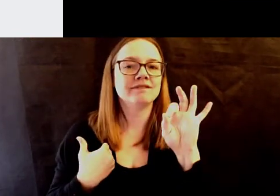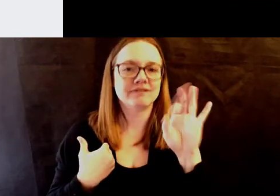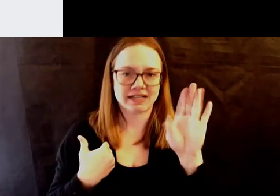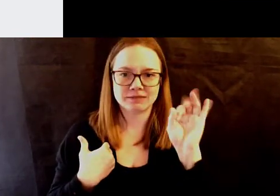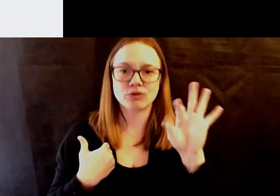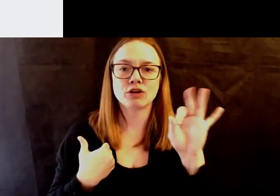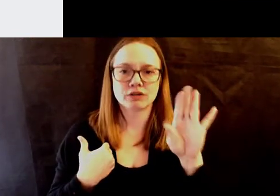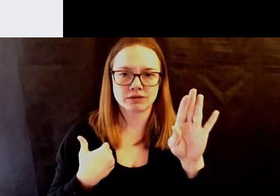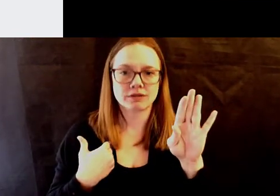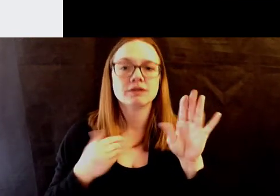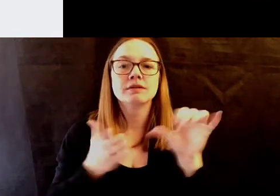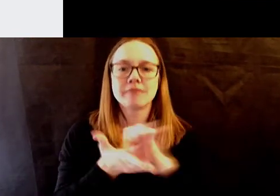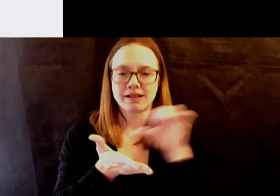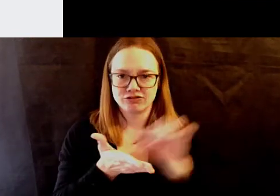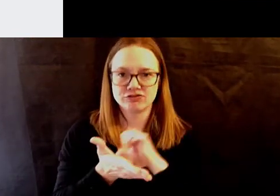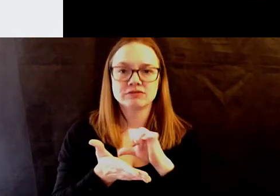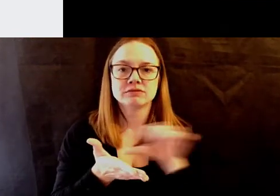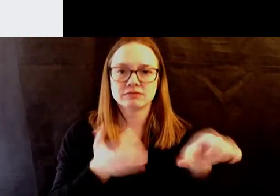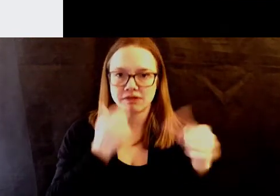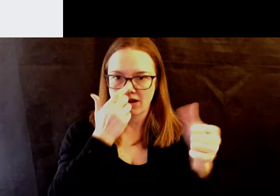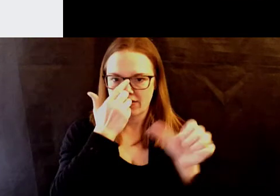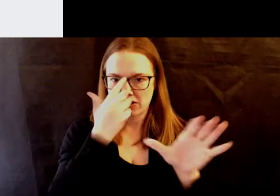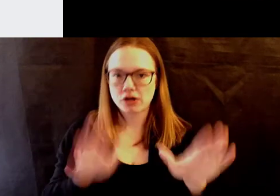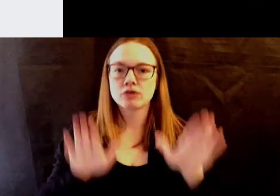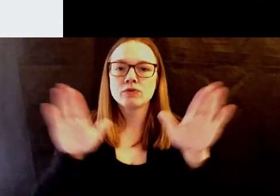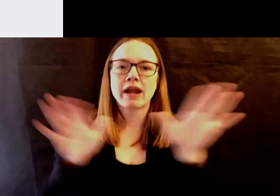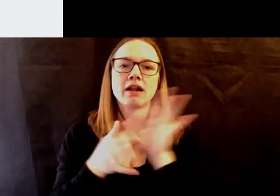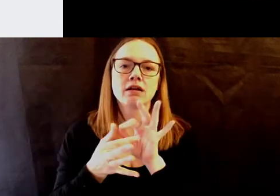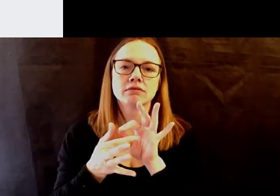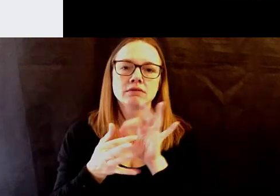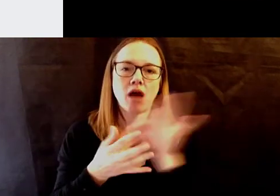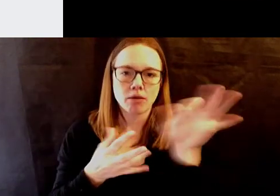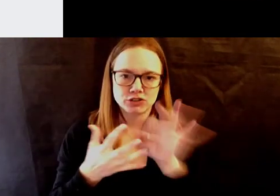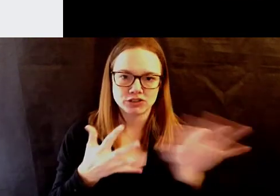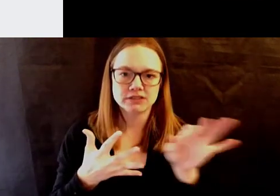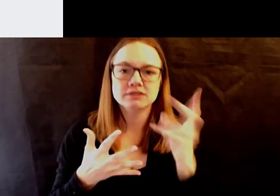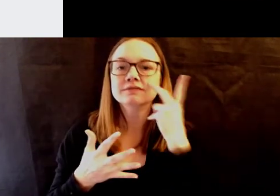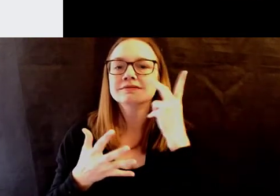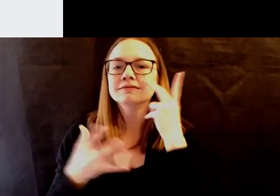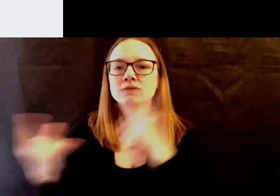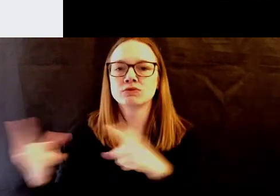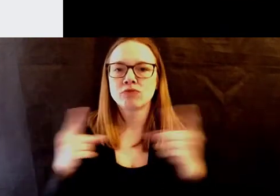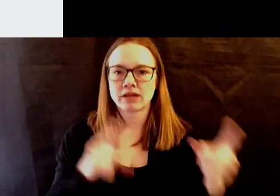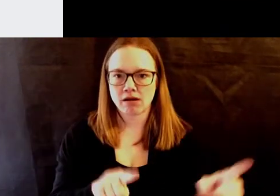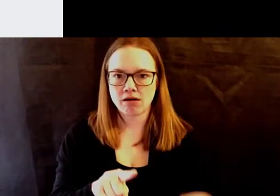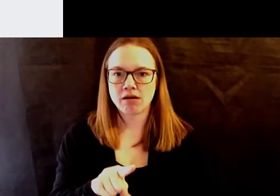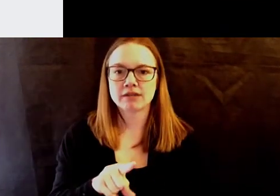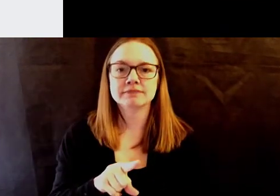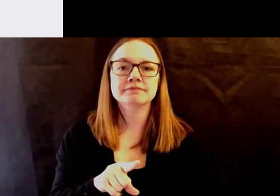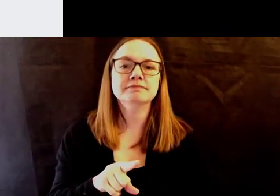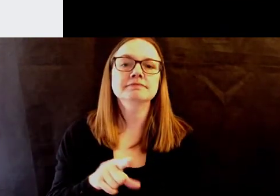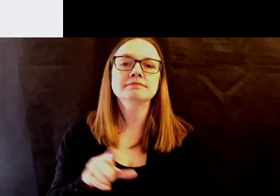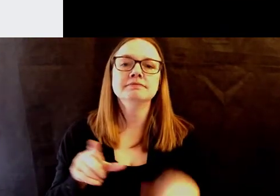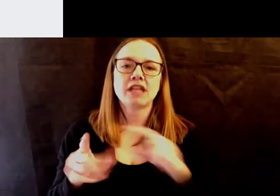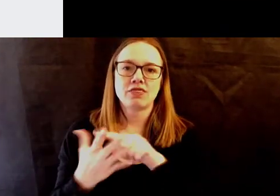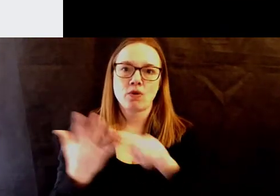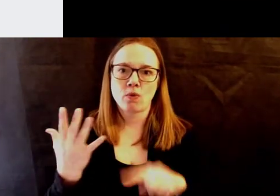So that's another great way to see what's going on in those various arenas.